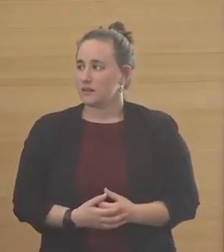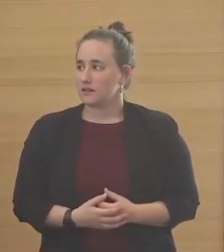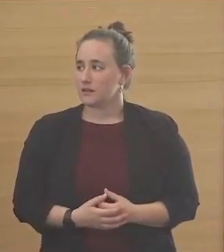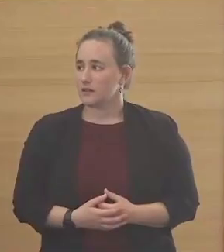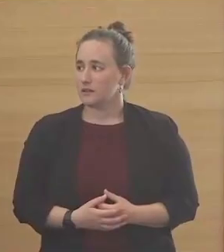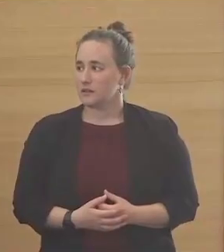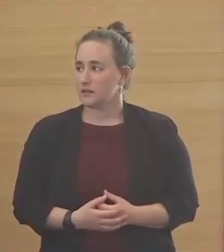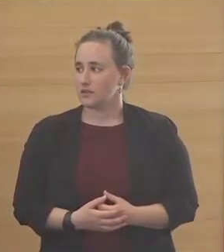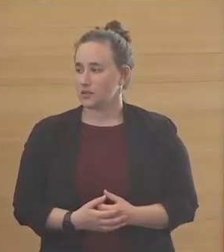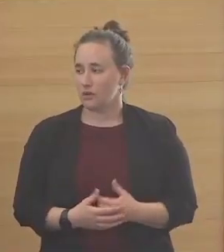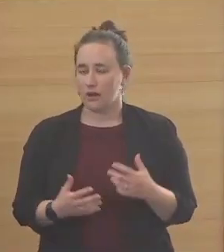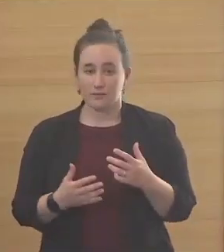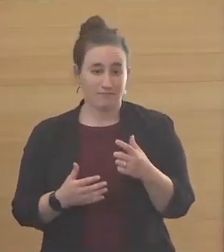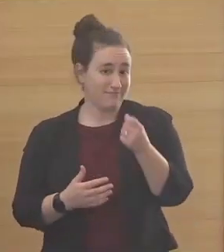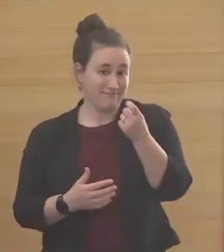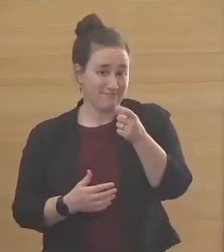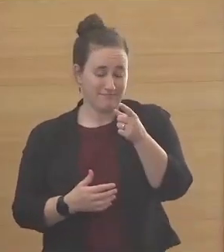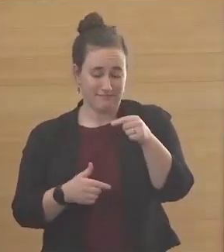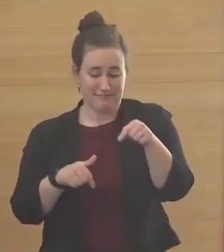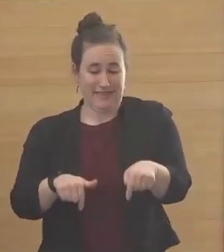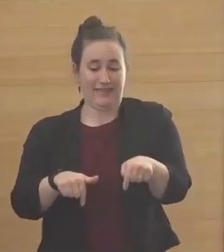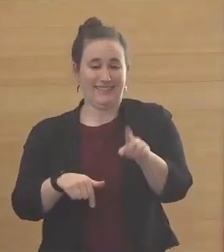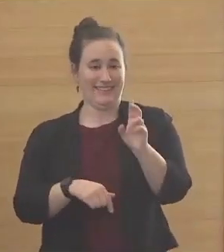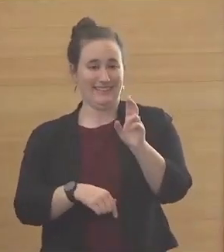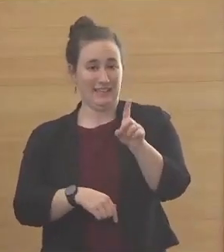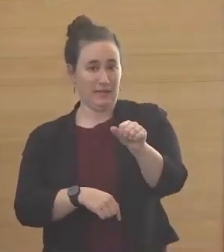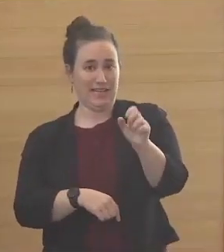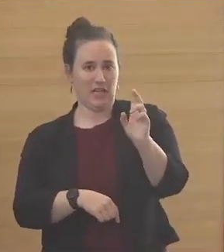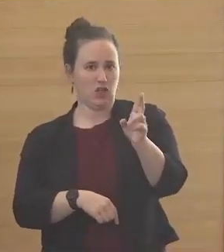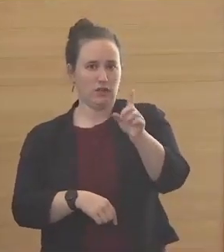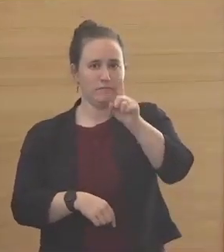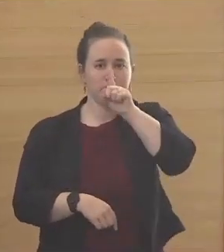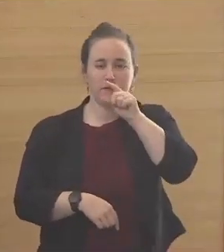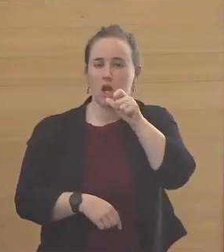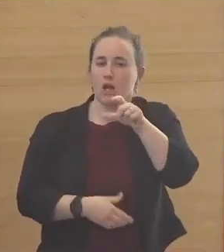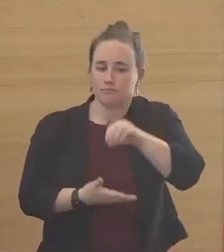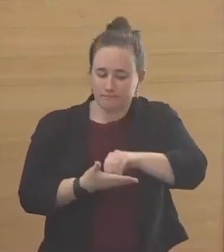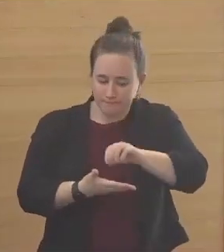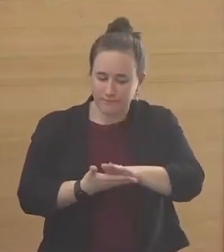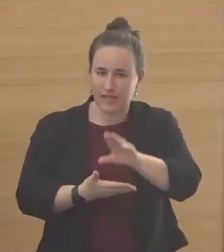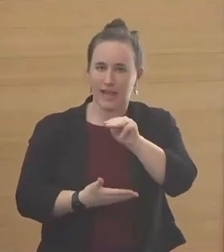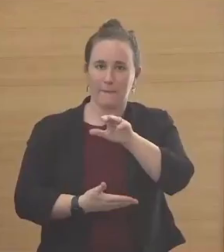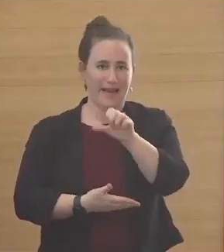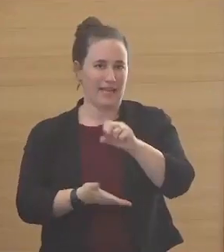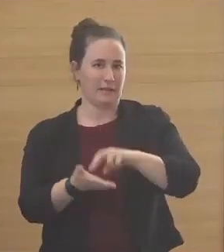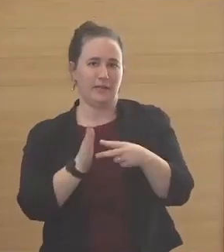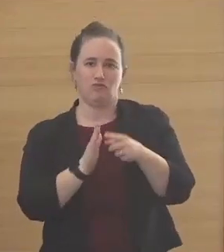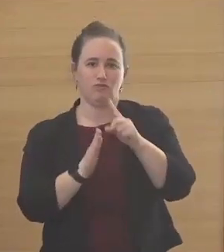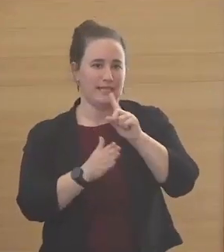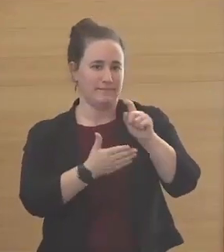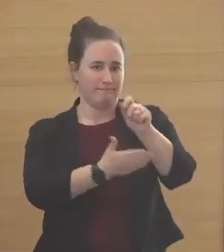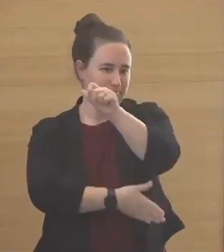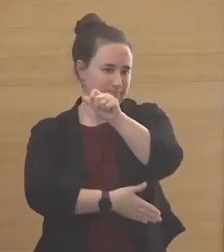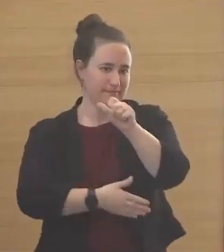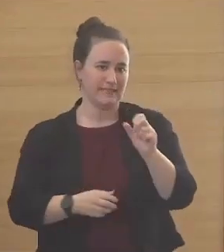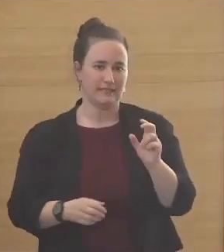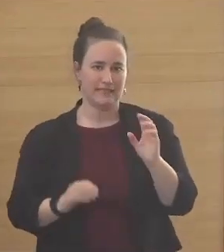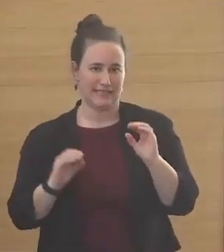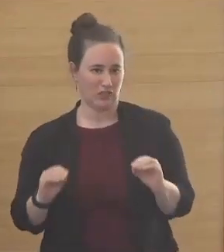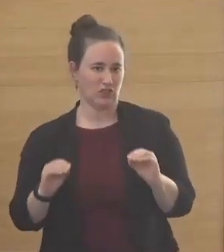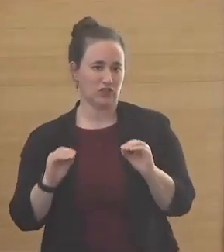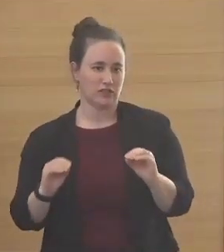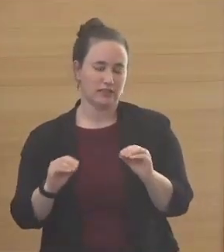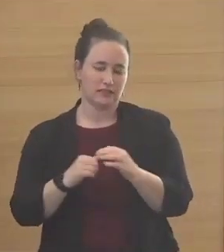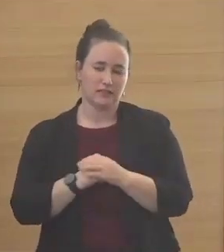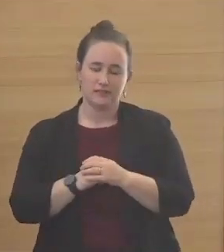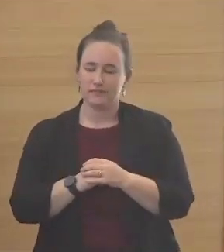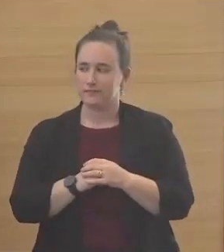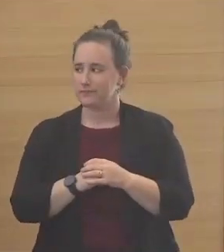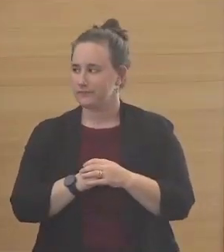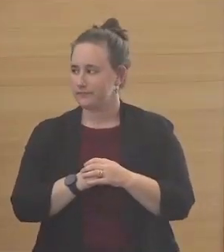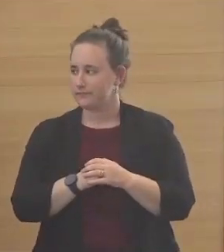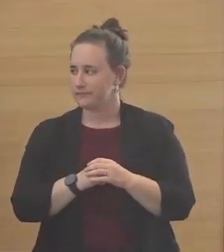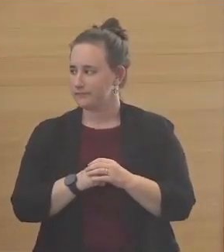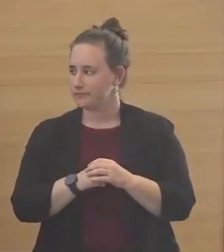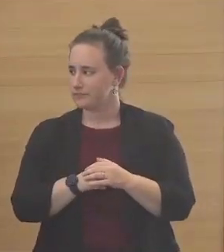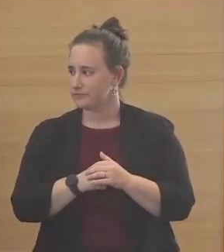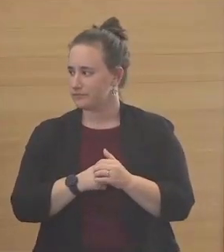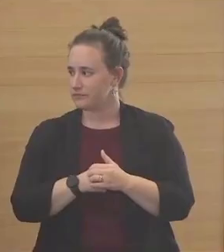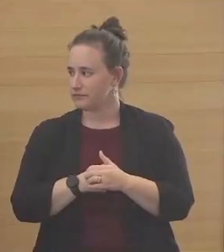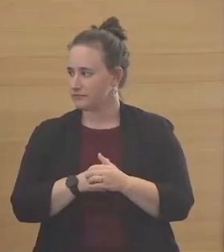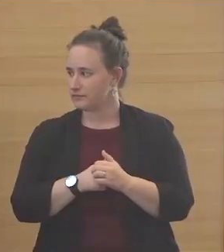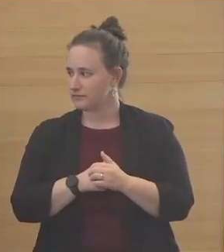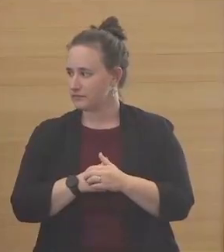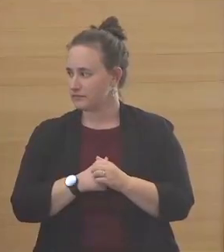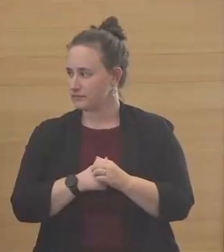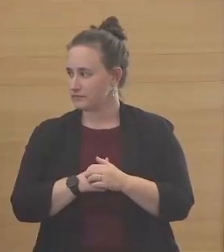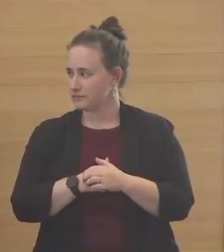So I will just flag and don't want to get political